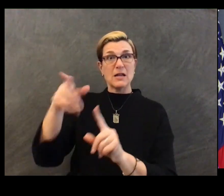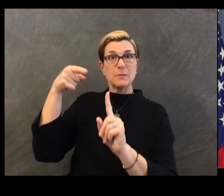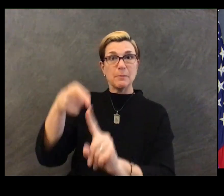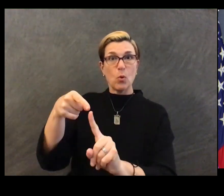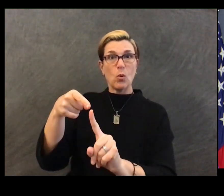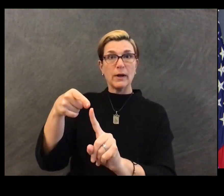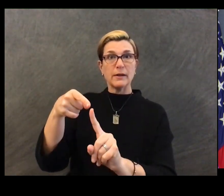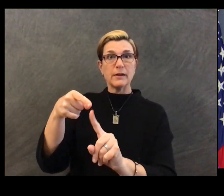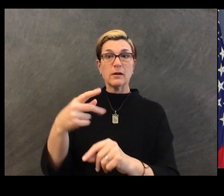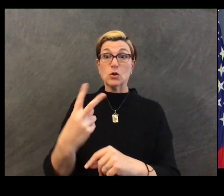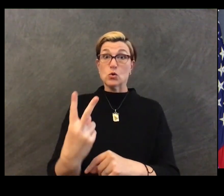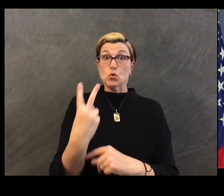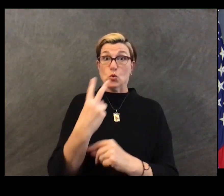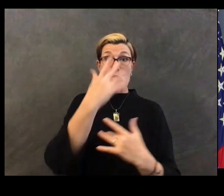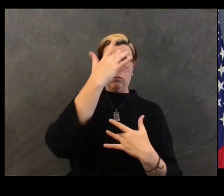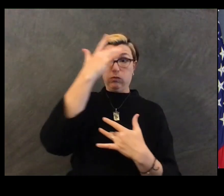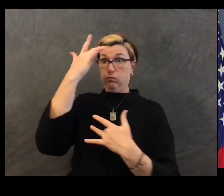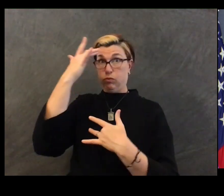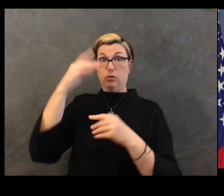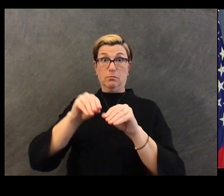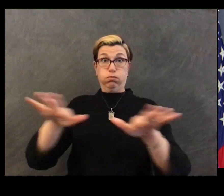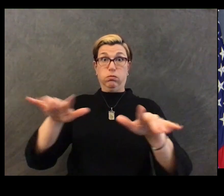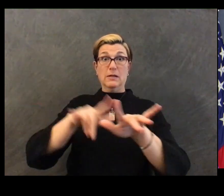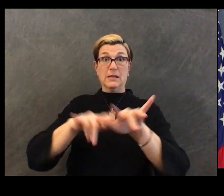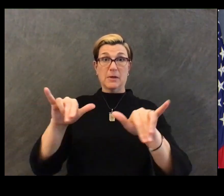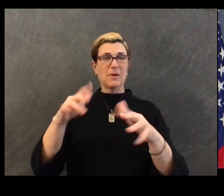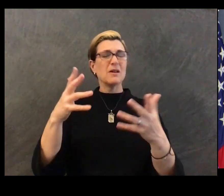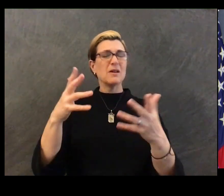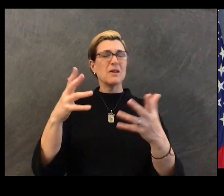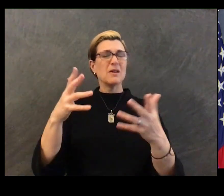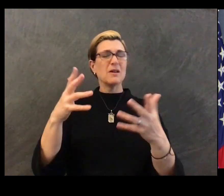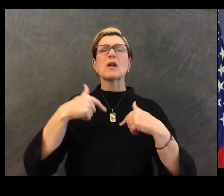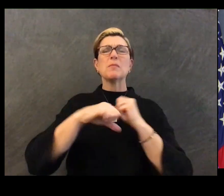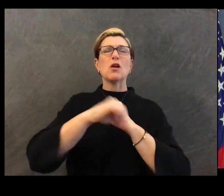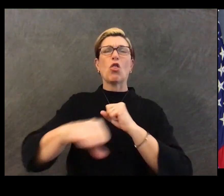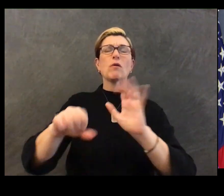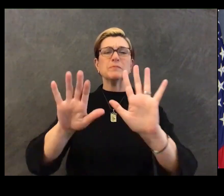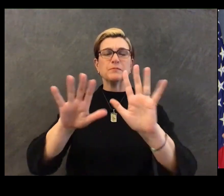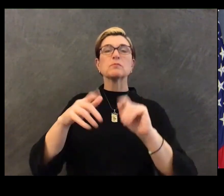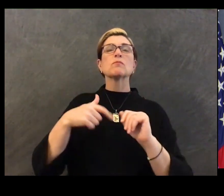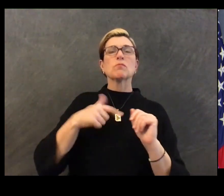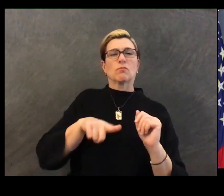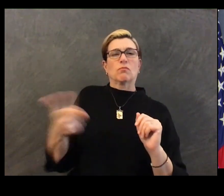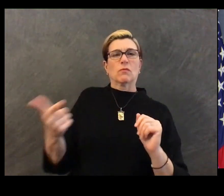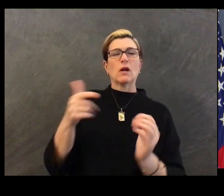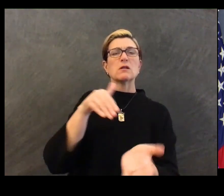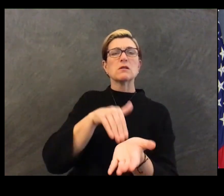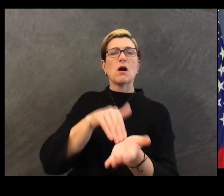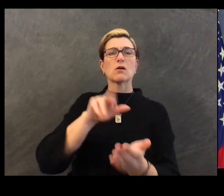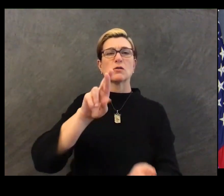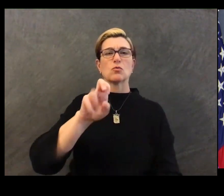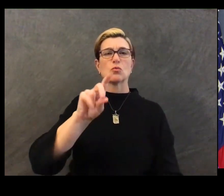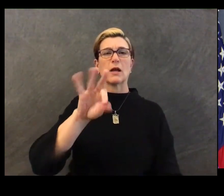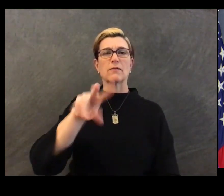Redfield to come up say a couple of words just to straighten that out because he didn't say it was a big big explosion the headline in the Washington